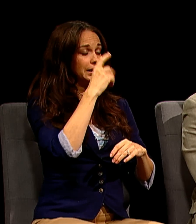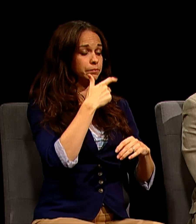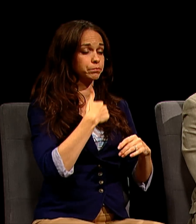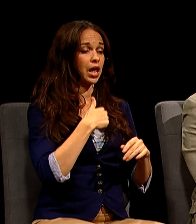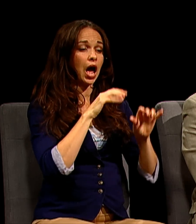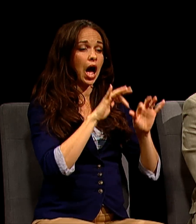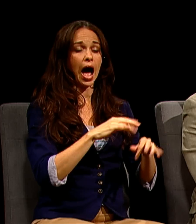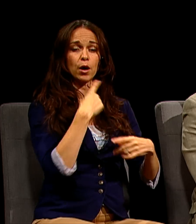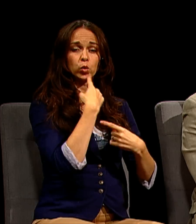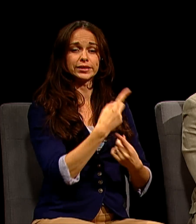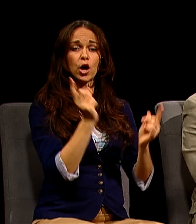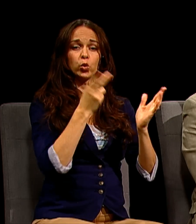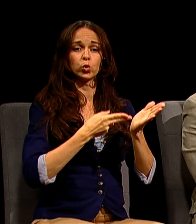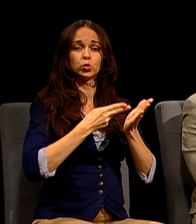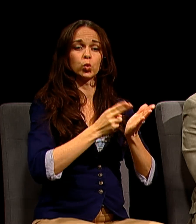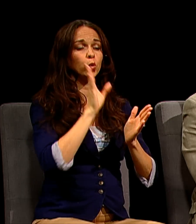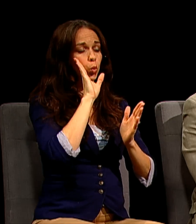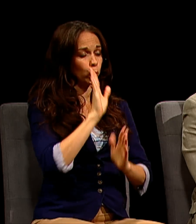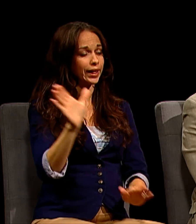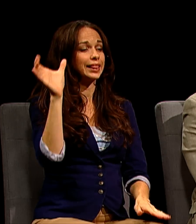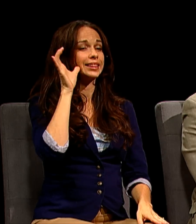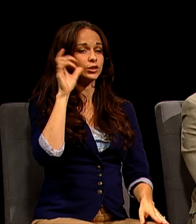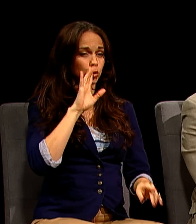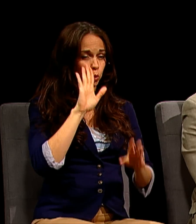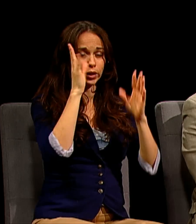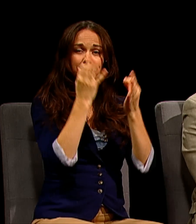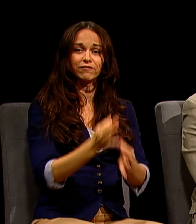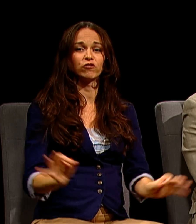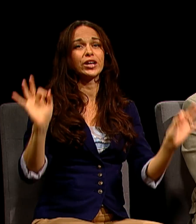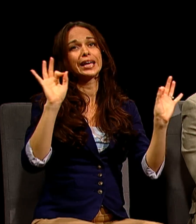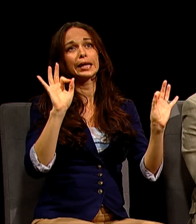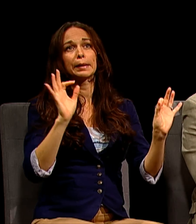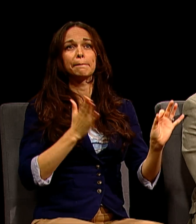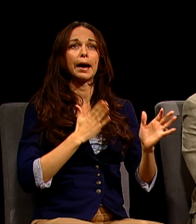you and you shall listen and you shall be set free by my genius.